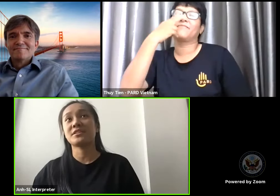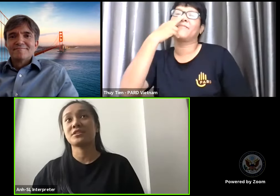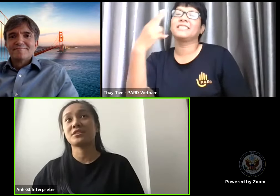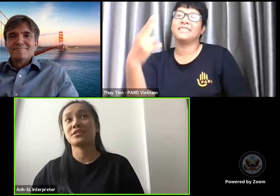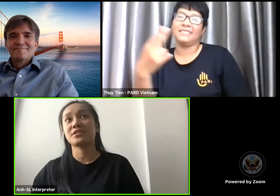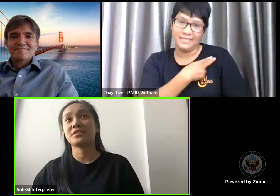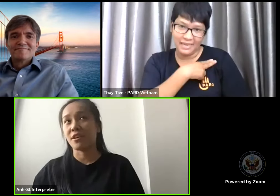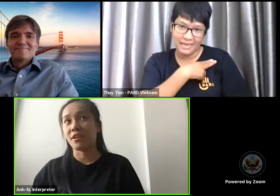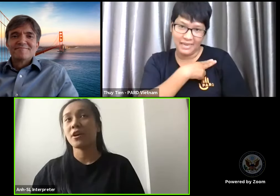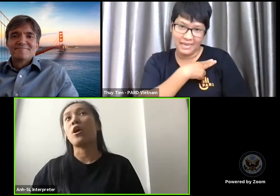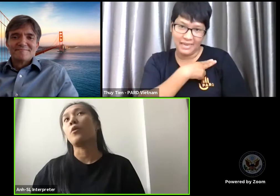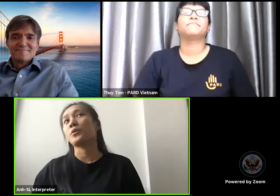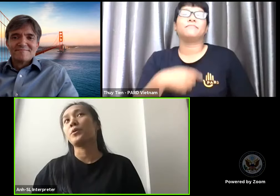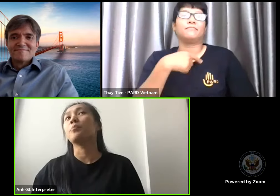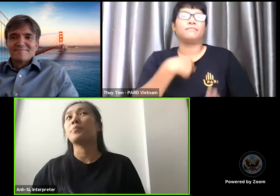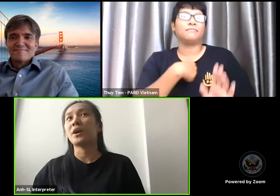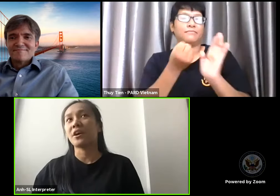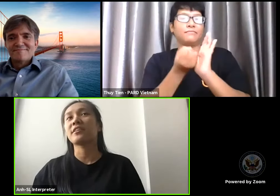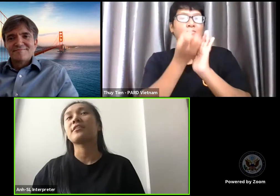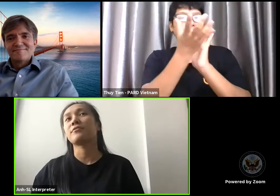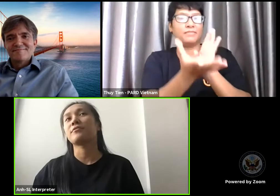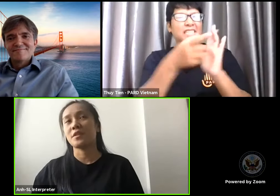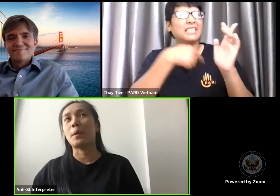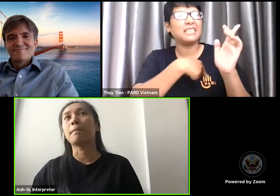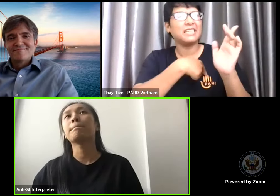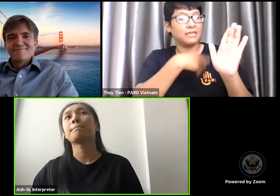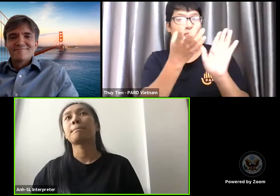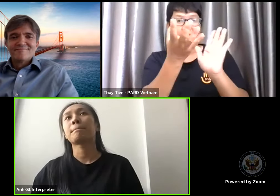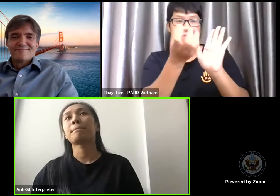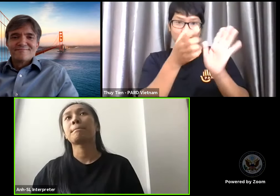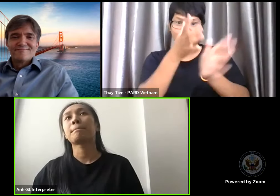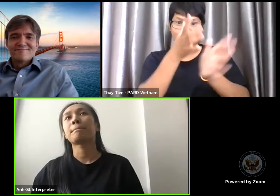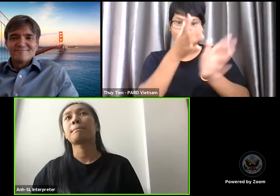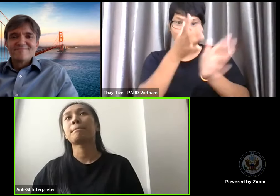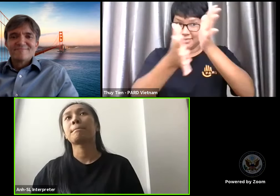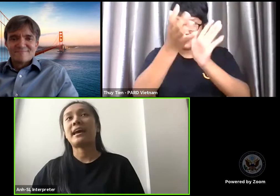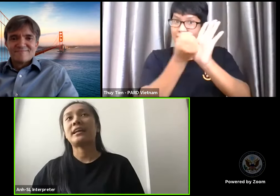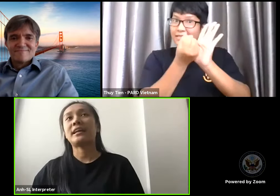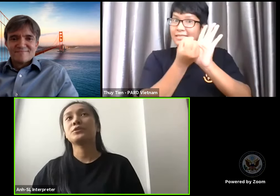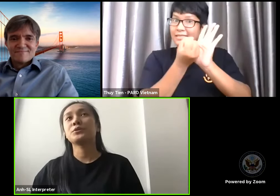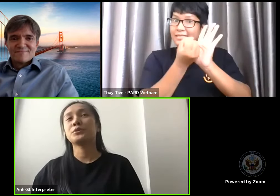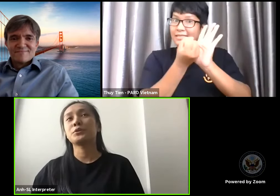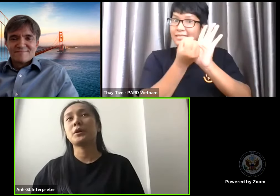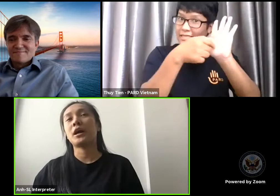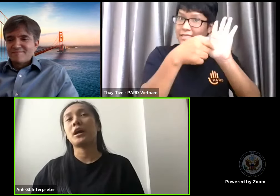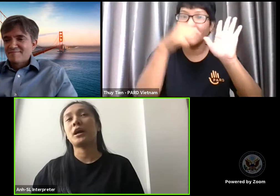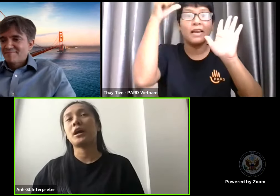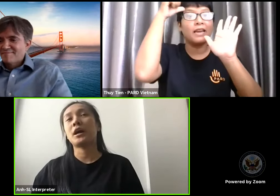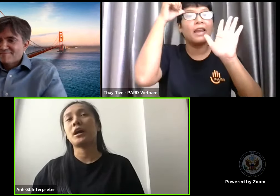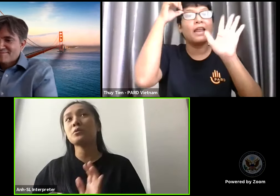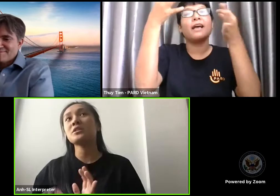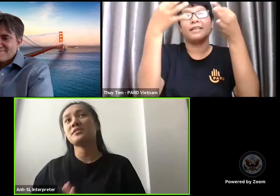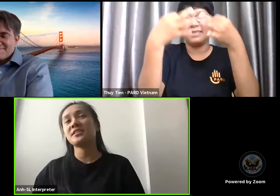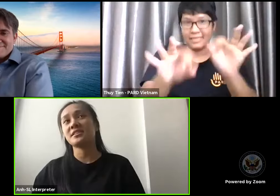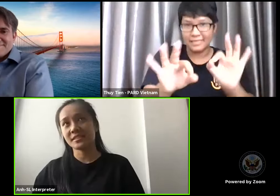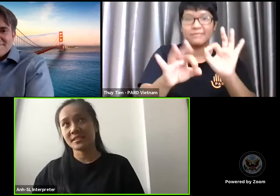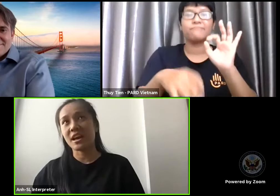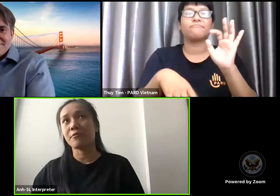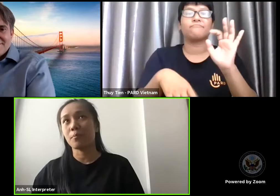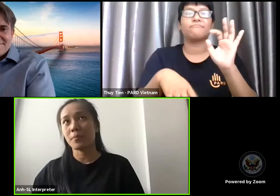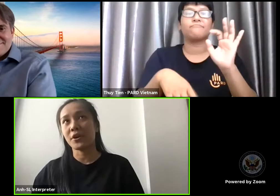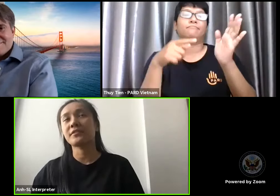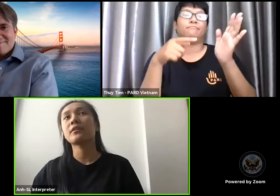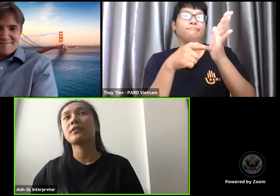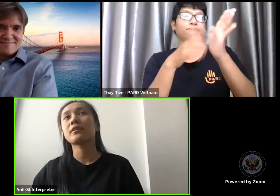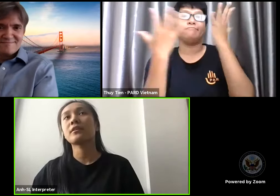Center for the Deaf, or we call PARD Vietnam, and to -- in sign language this is the sign for PARD,